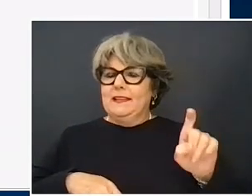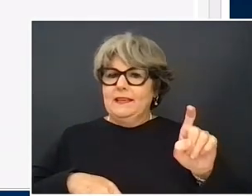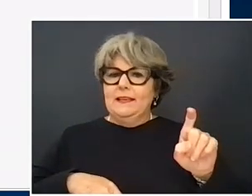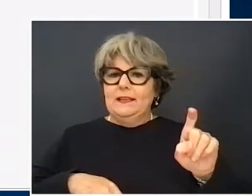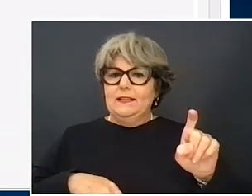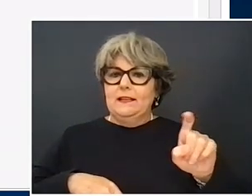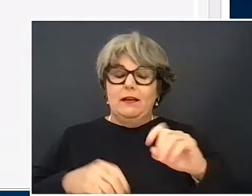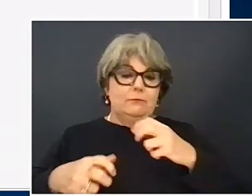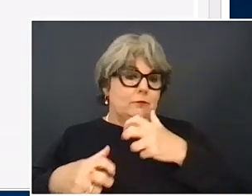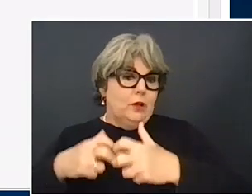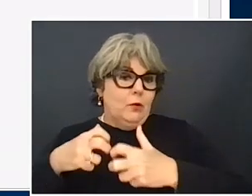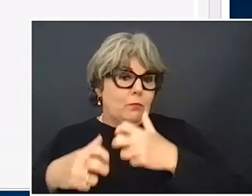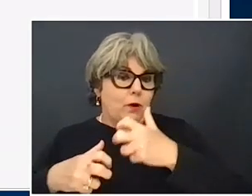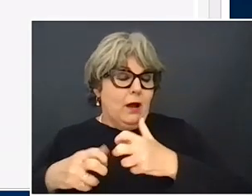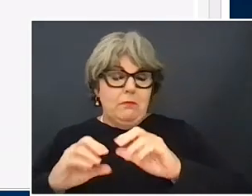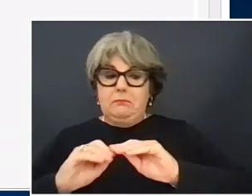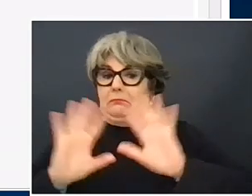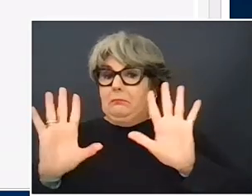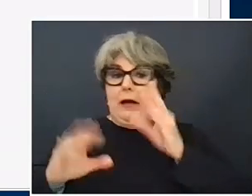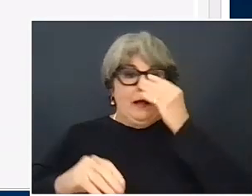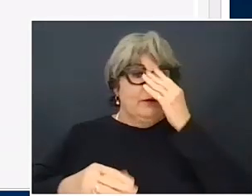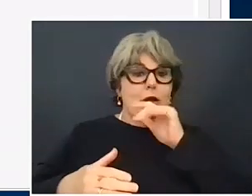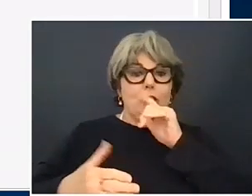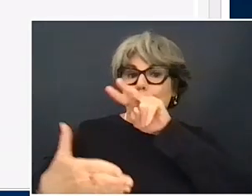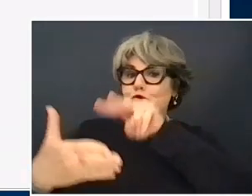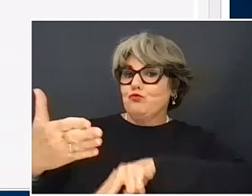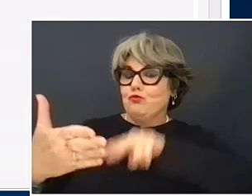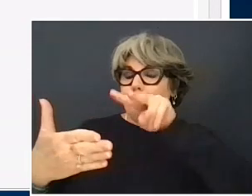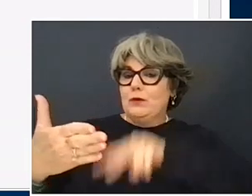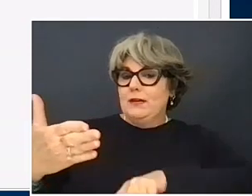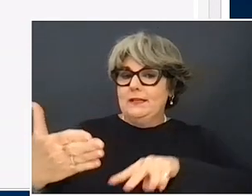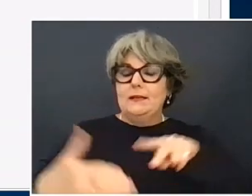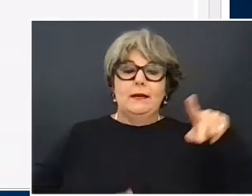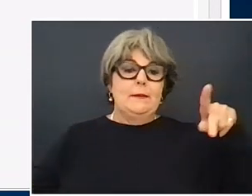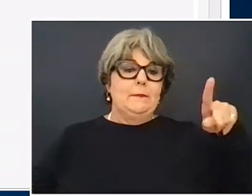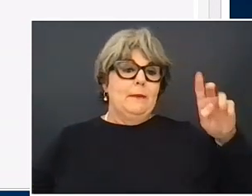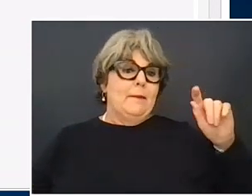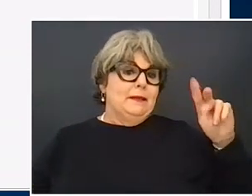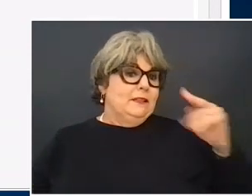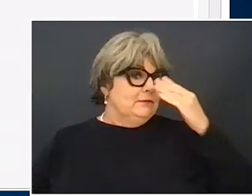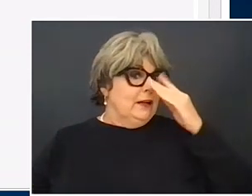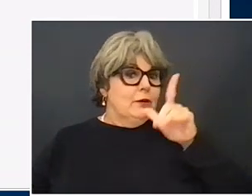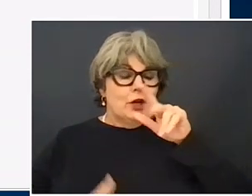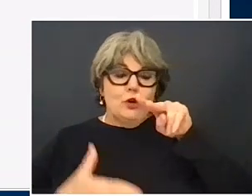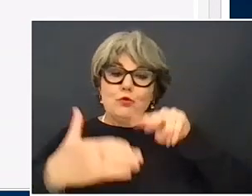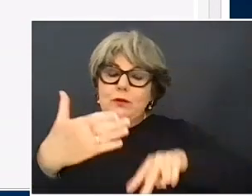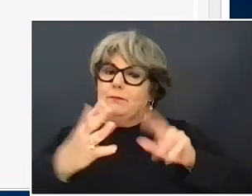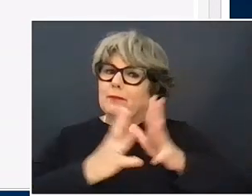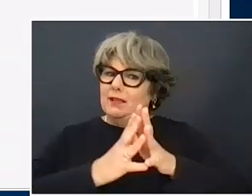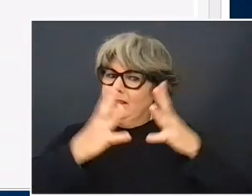transparency. I don't care who reads my petition. It's a lot of- it is a whole lot